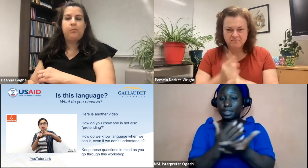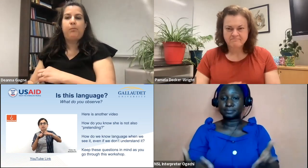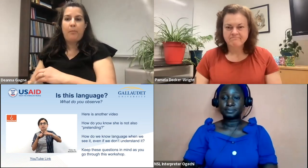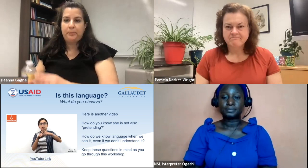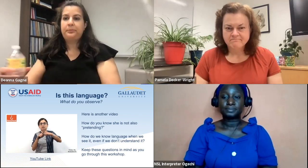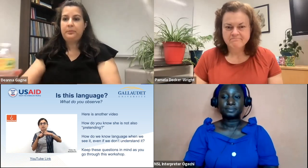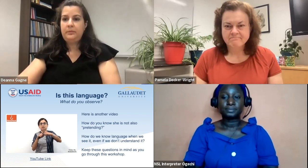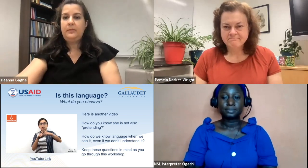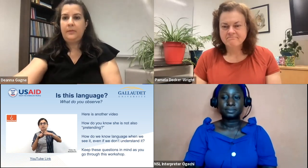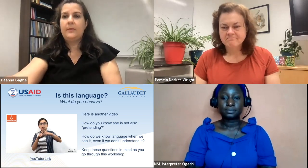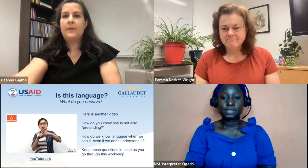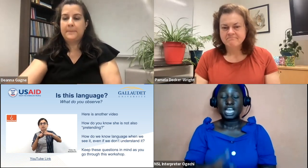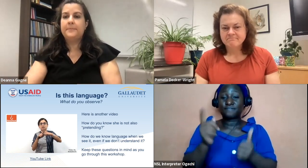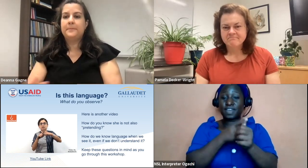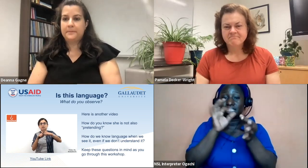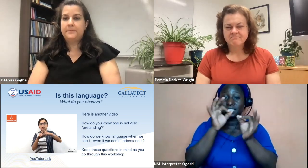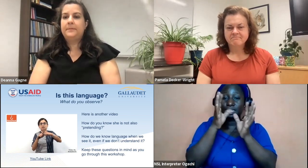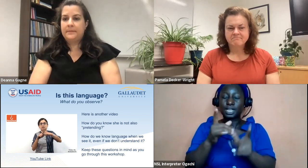Just complete repetition of a few hand movements.